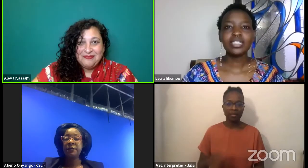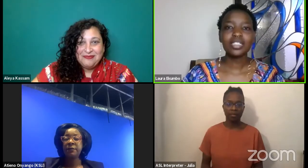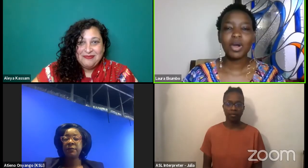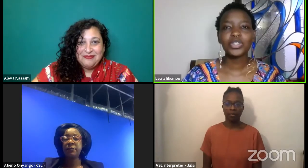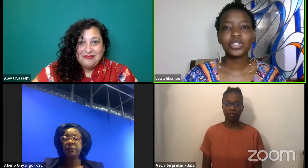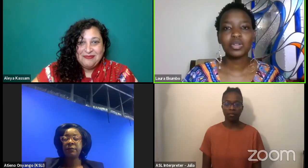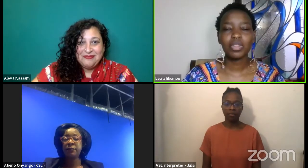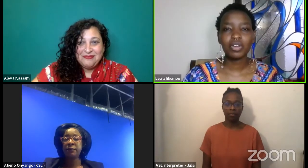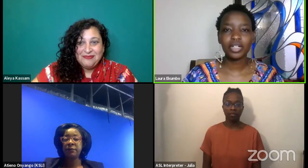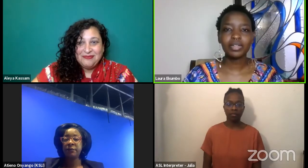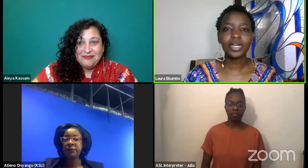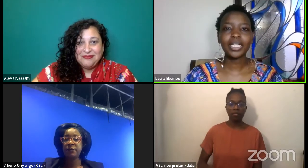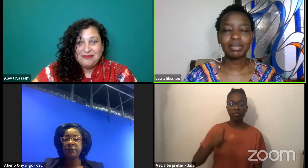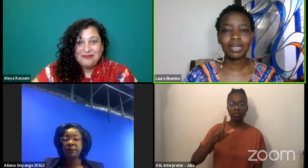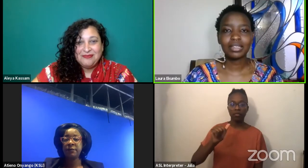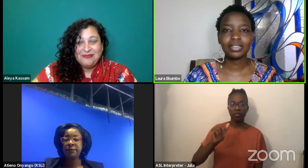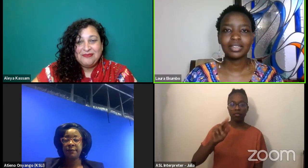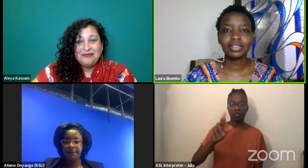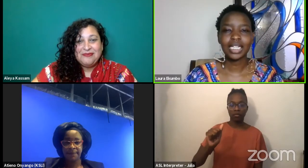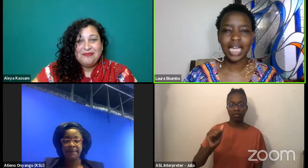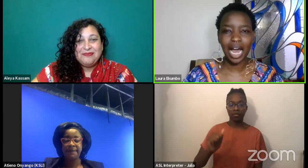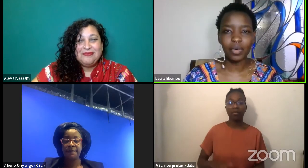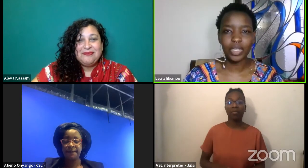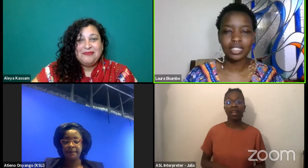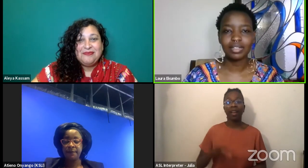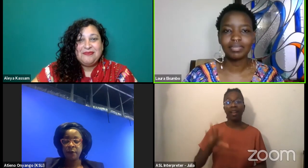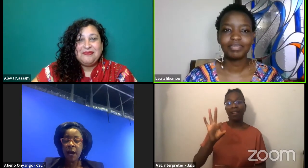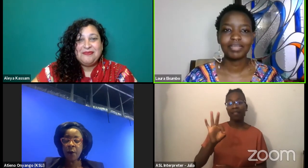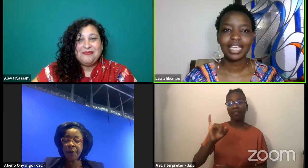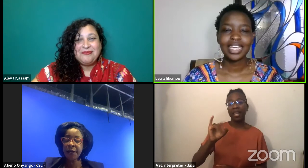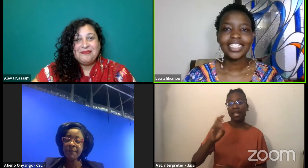Field Marshal Muthoni wa Kirima is ours.